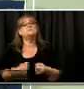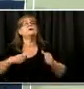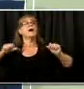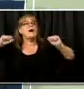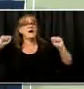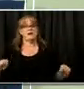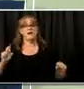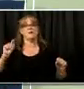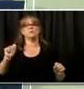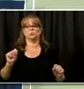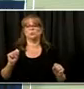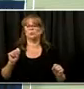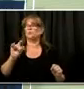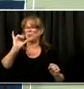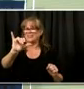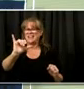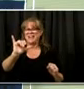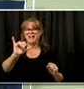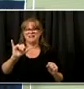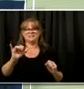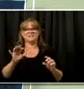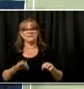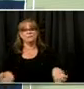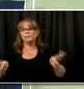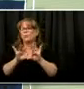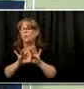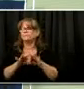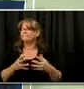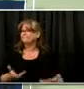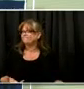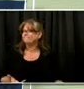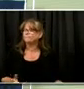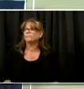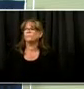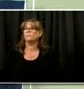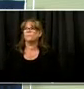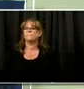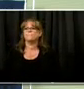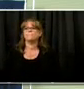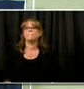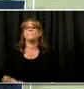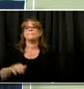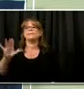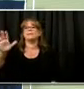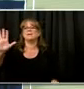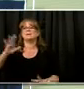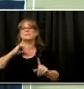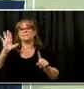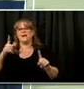This is for Commissioner Anthes. Kind of a follow up to Jesse Paul’s question: are there any changes